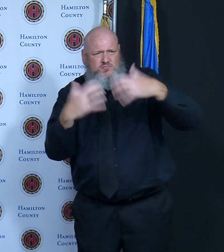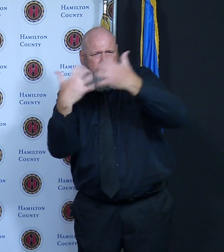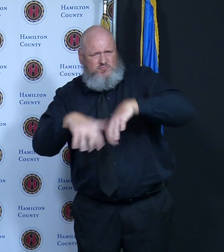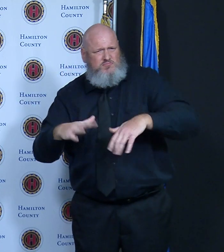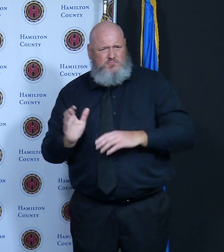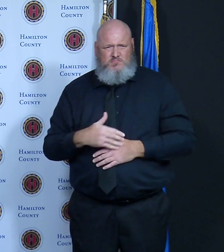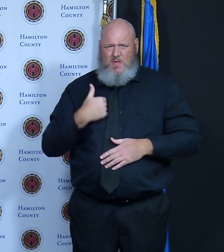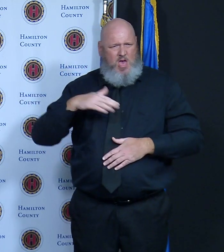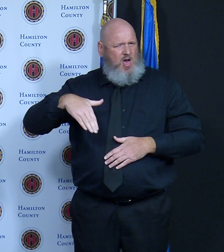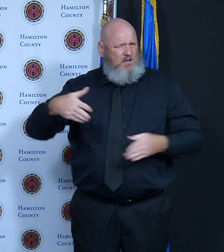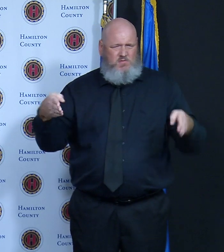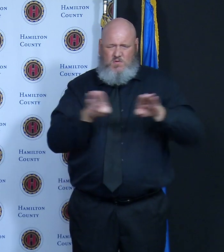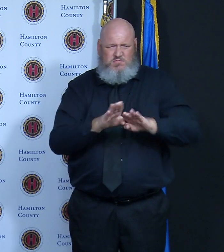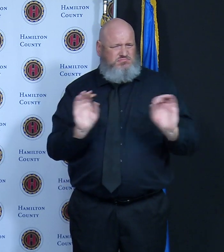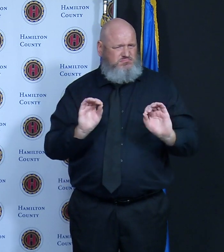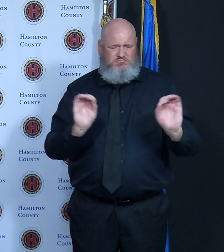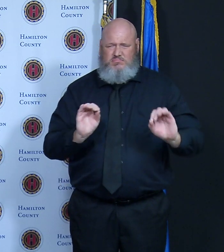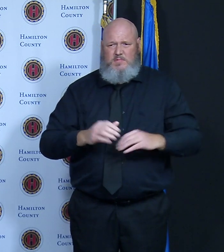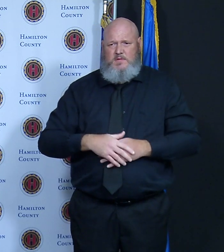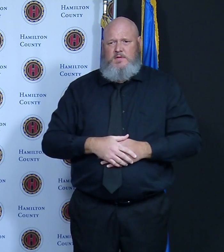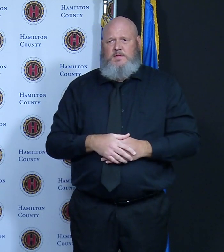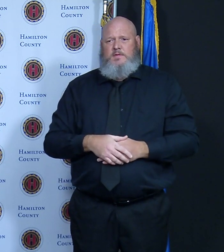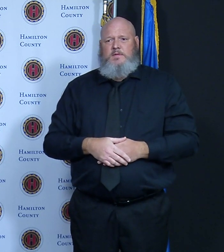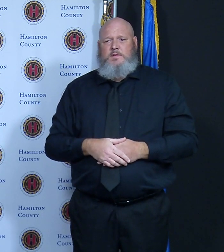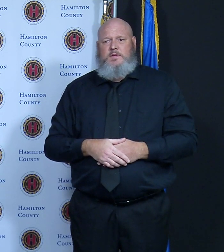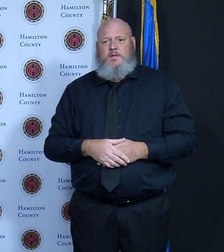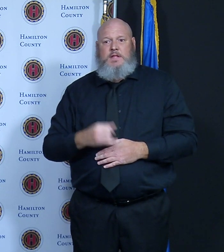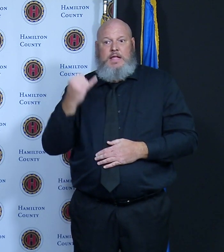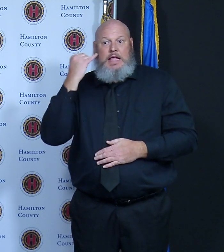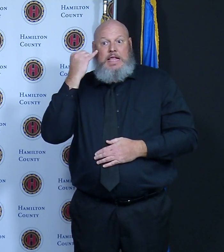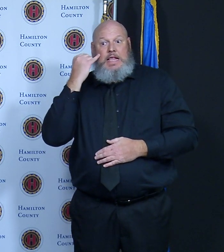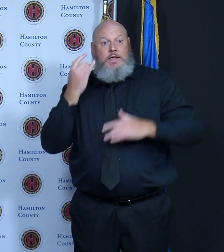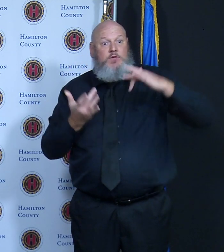that happened so we have our eyes on all hazards and I want to remind the public